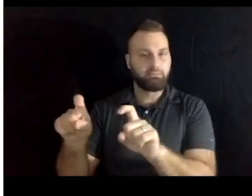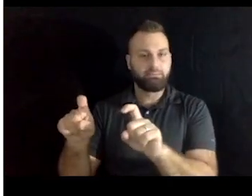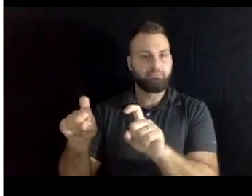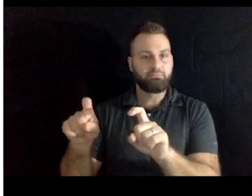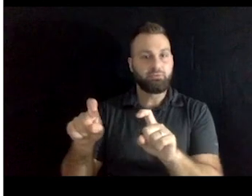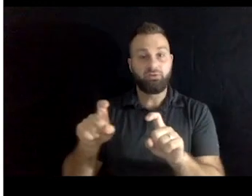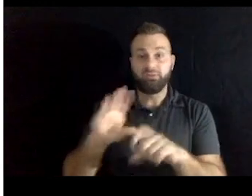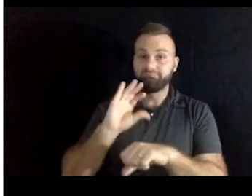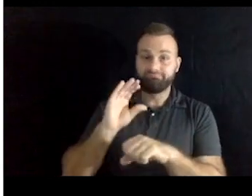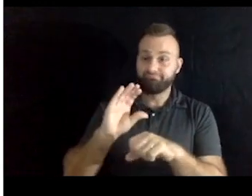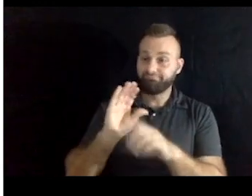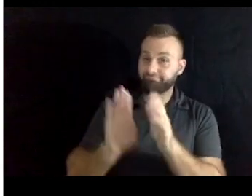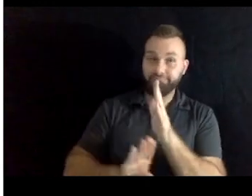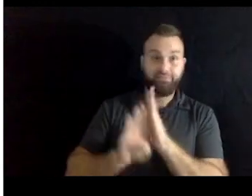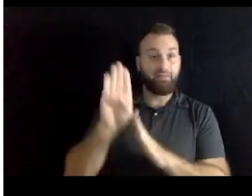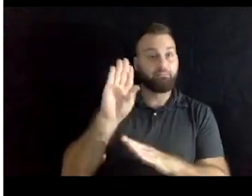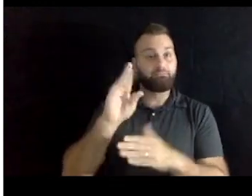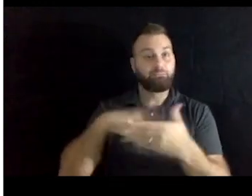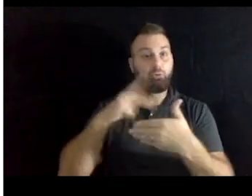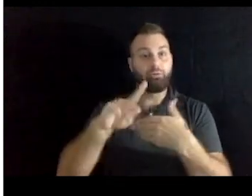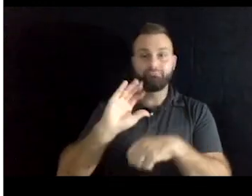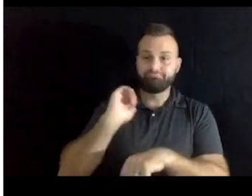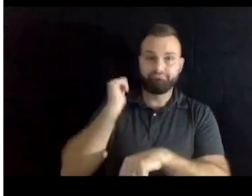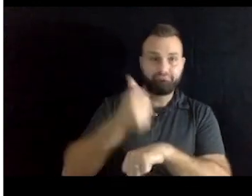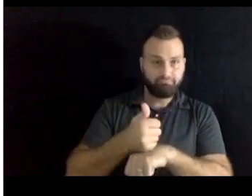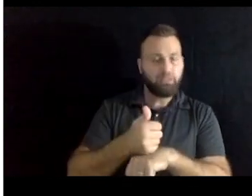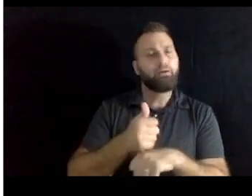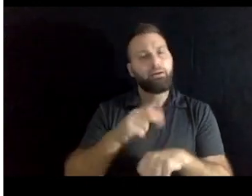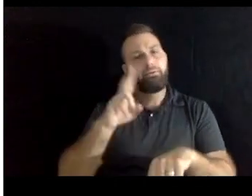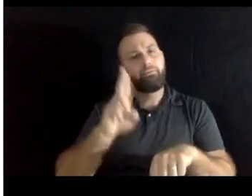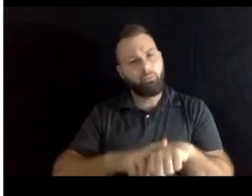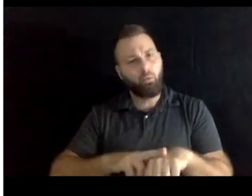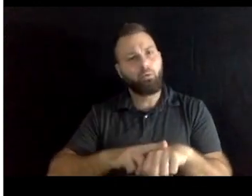program and rolled it out and there were difficulties with program rollout. In fact,